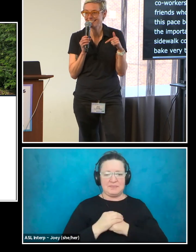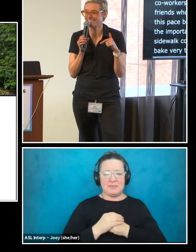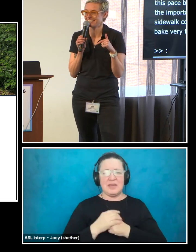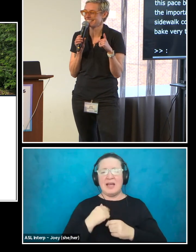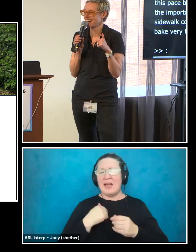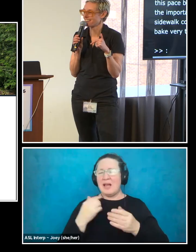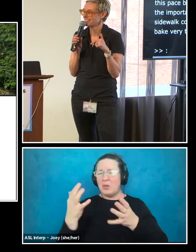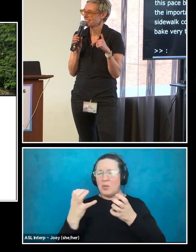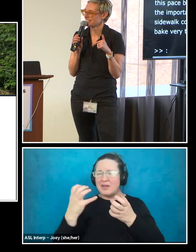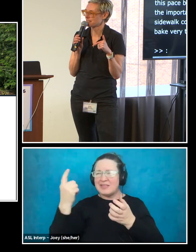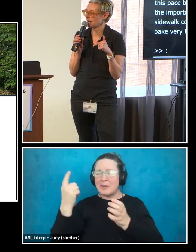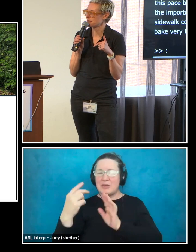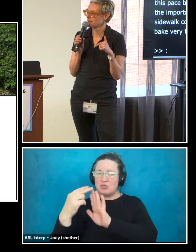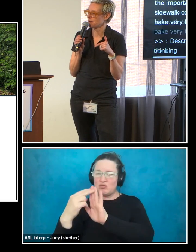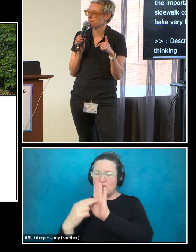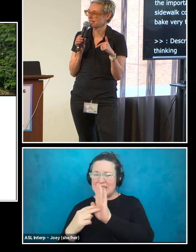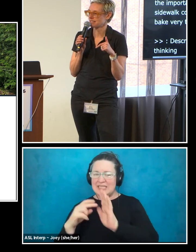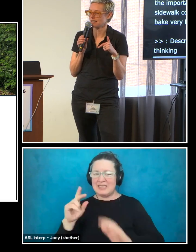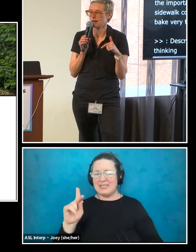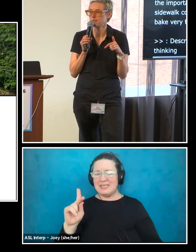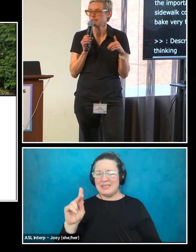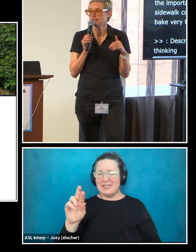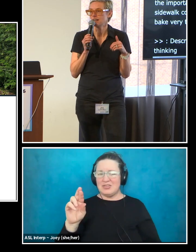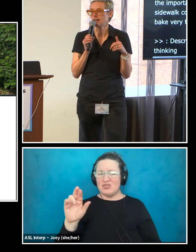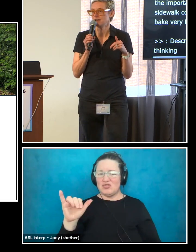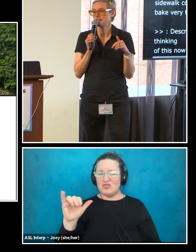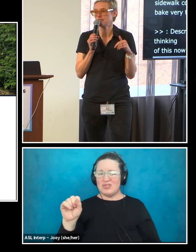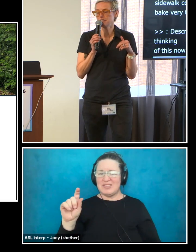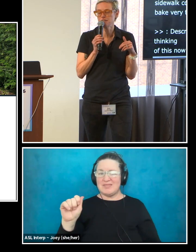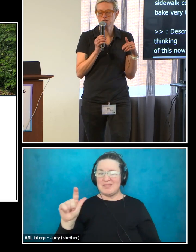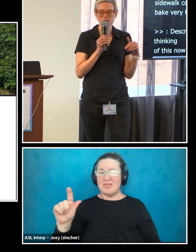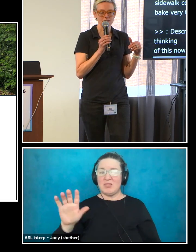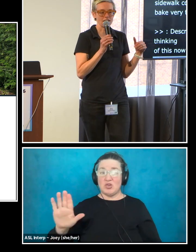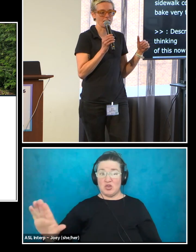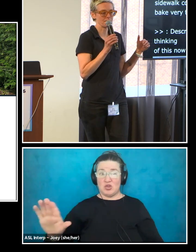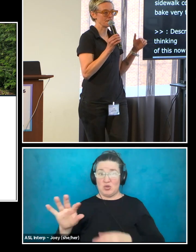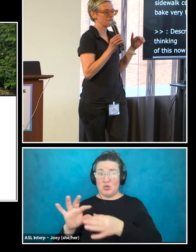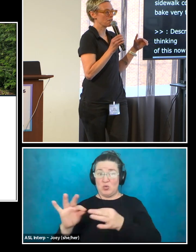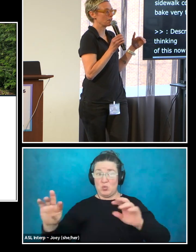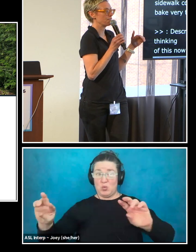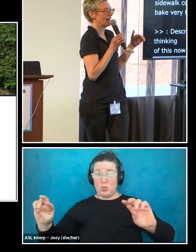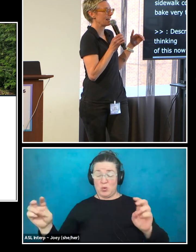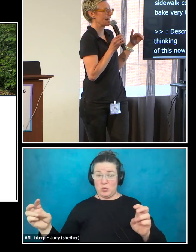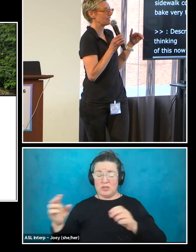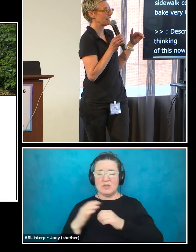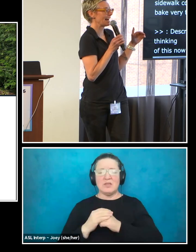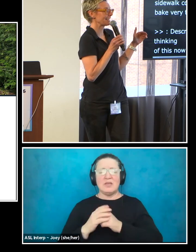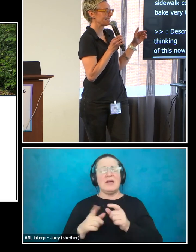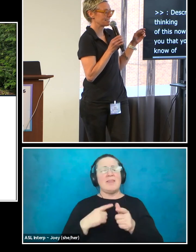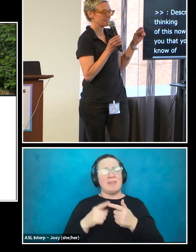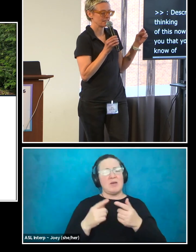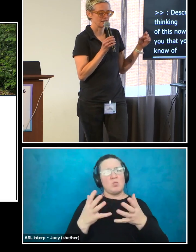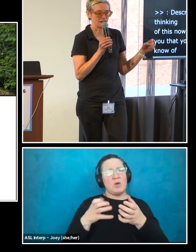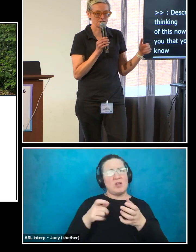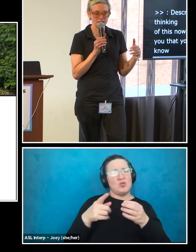thinking of this now, describe to me a bus stop uh near you um that you know of that lacks uh really